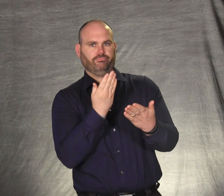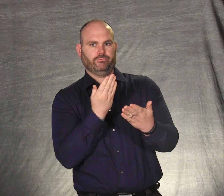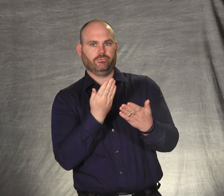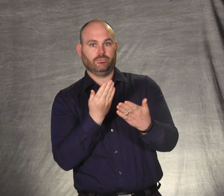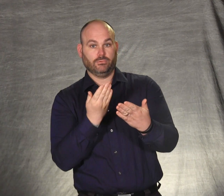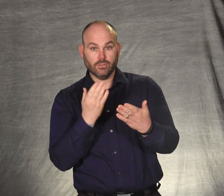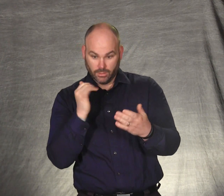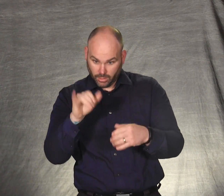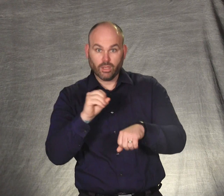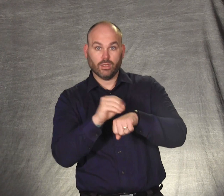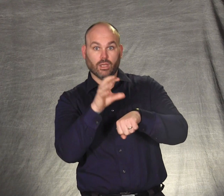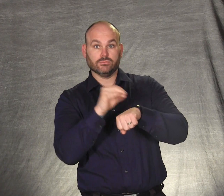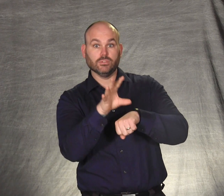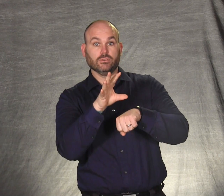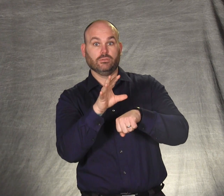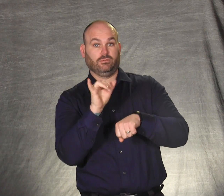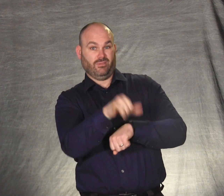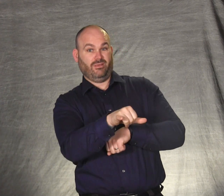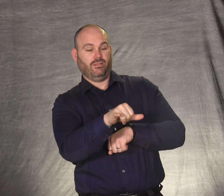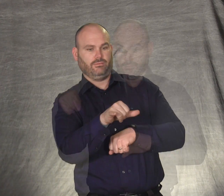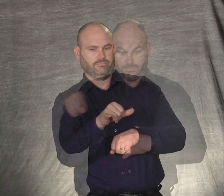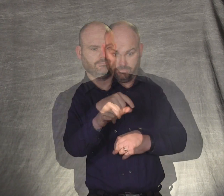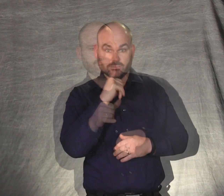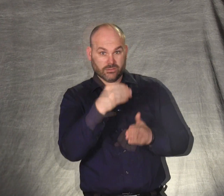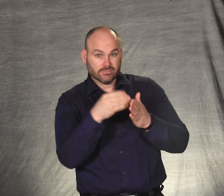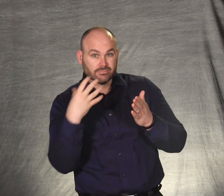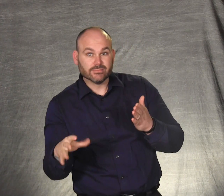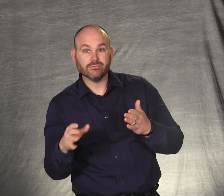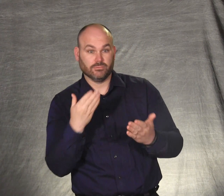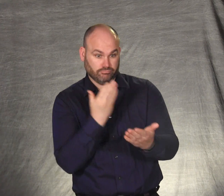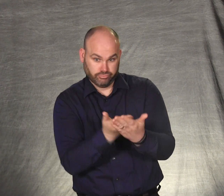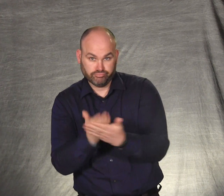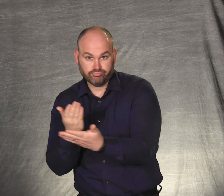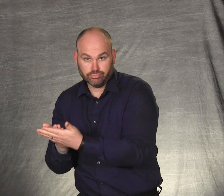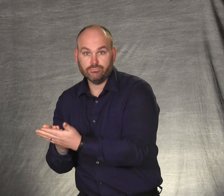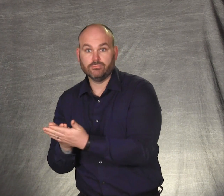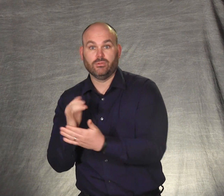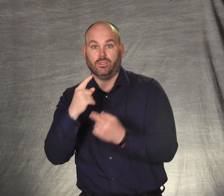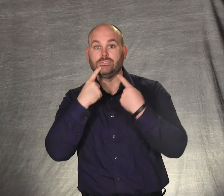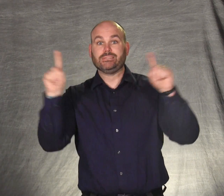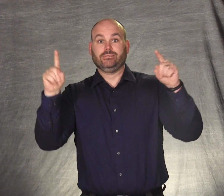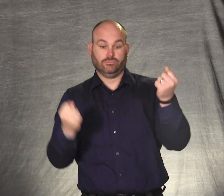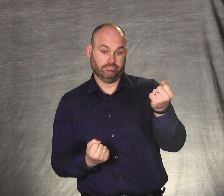that providing counseling about inexpensive ways to treat age-related hearing loss